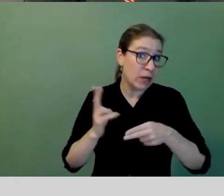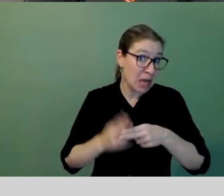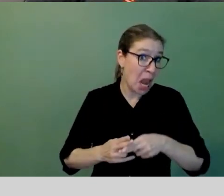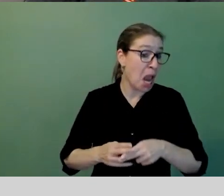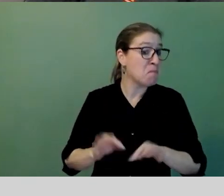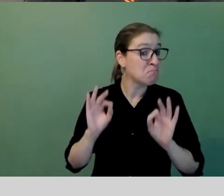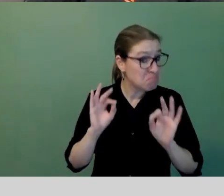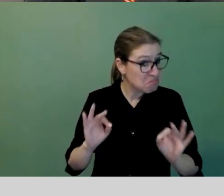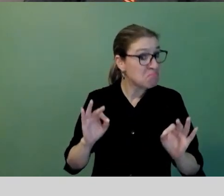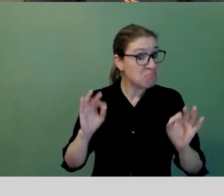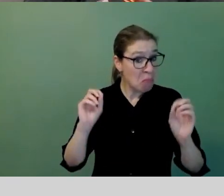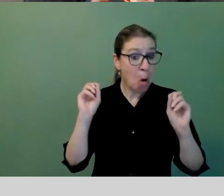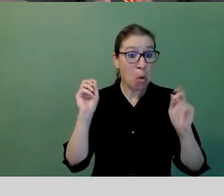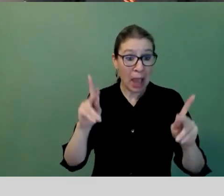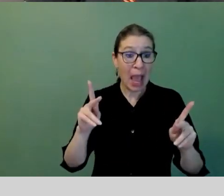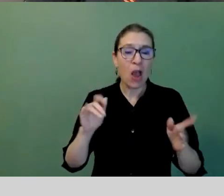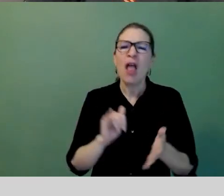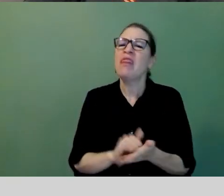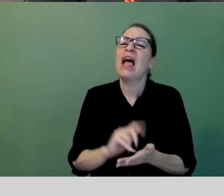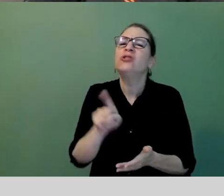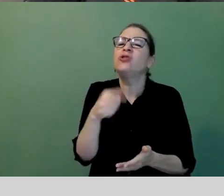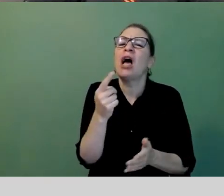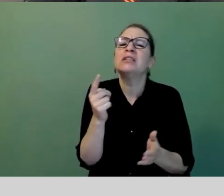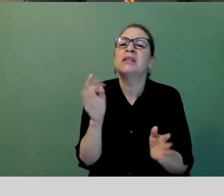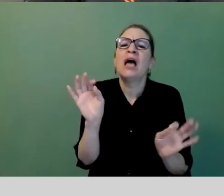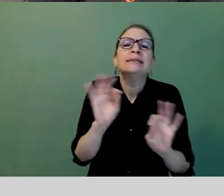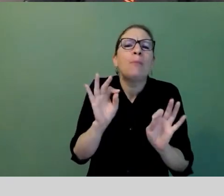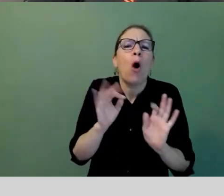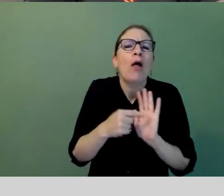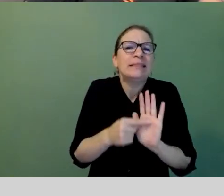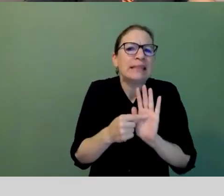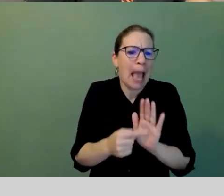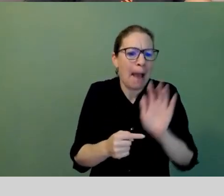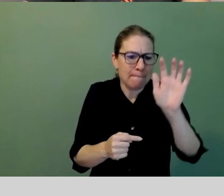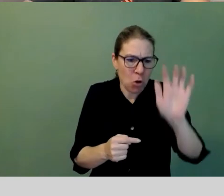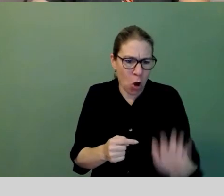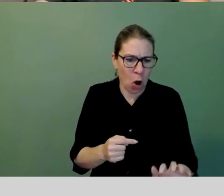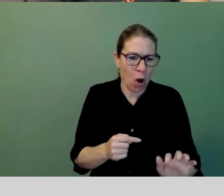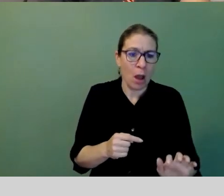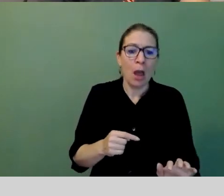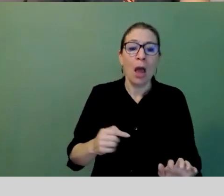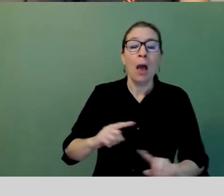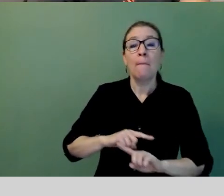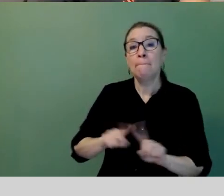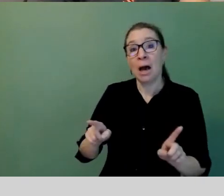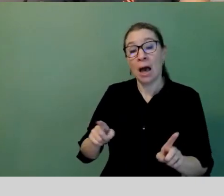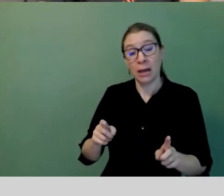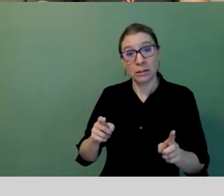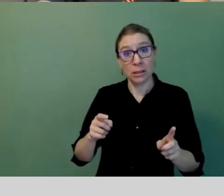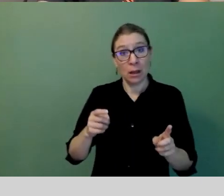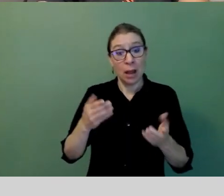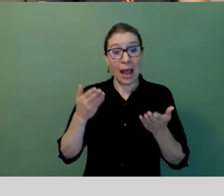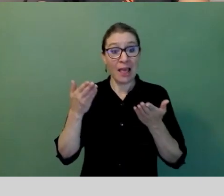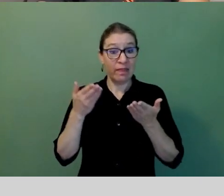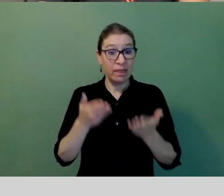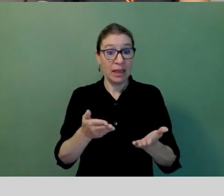All right. So this is a very small example. Like this, there's 20 such examples in this repository.